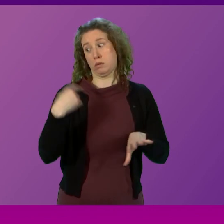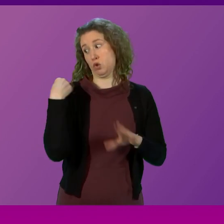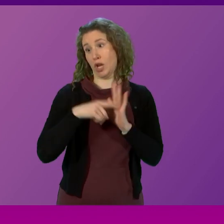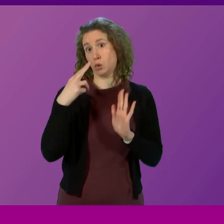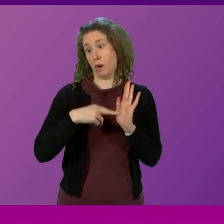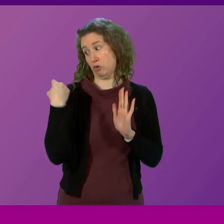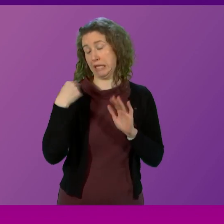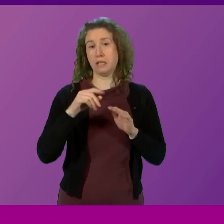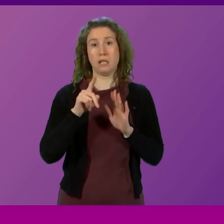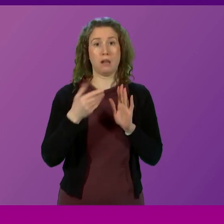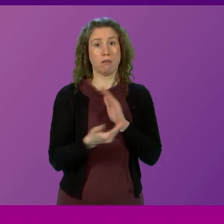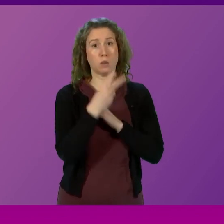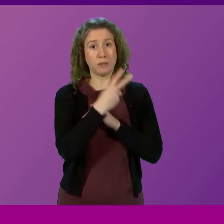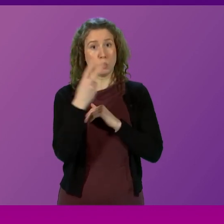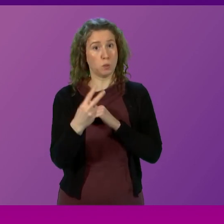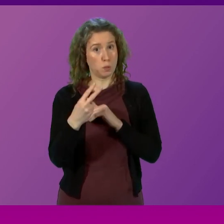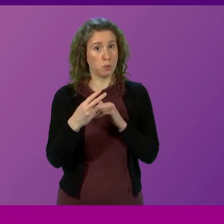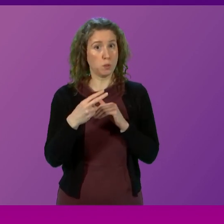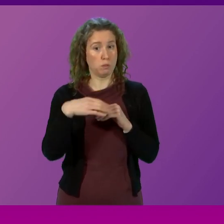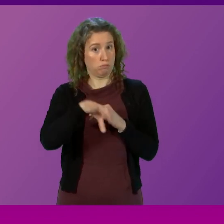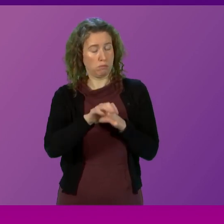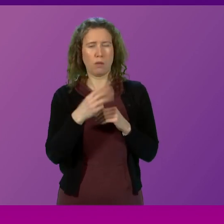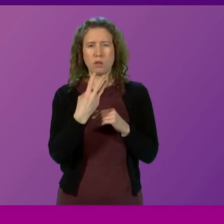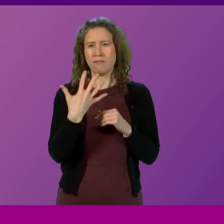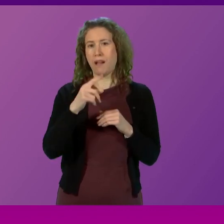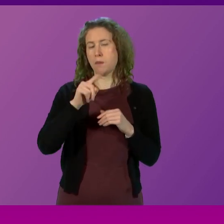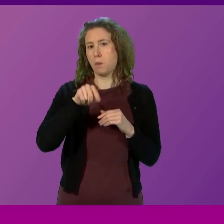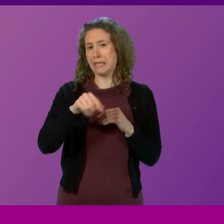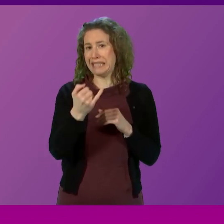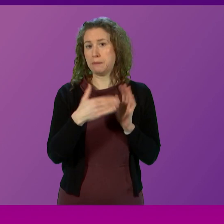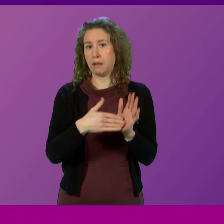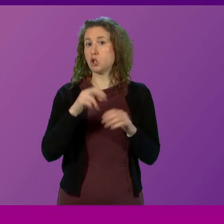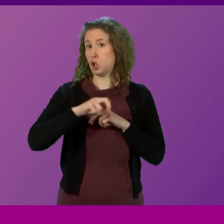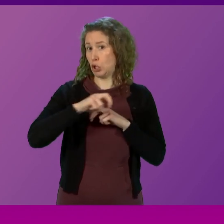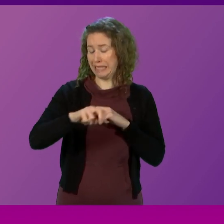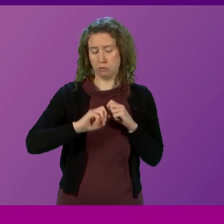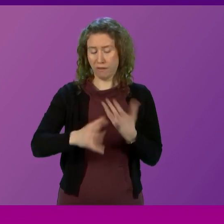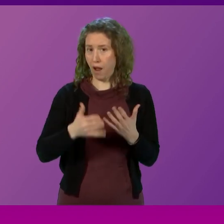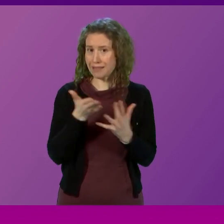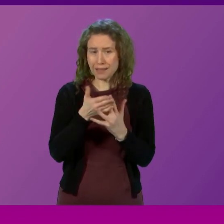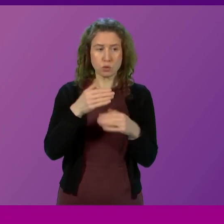more than 35.6 million journeys have been made, which have provided access to jobs, education and